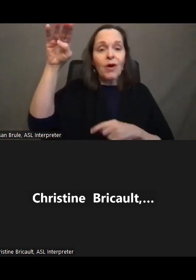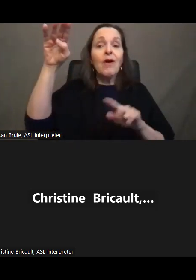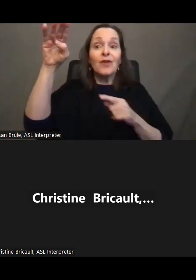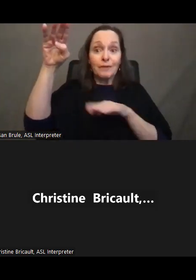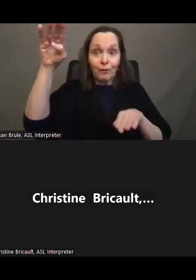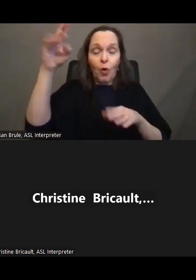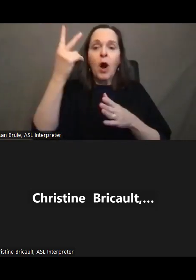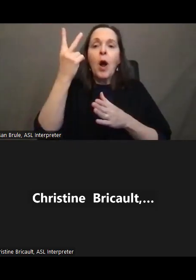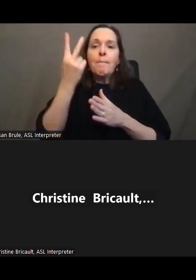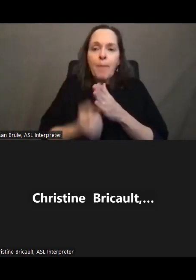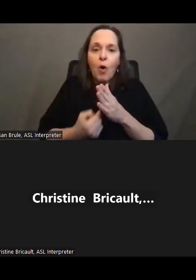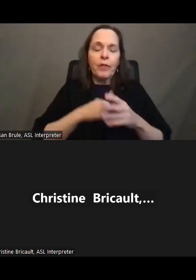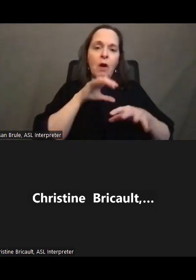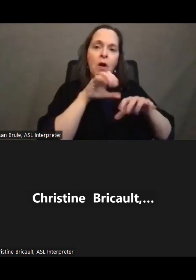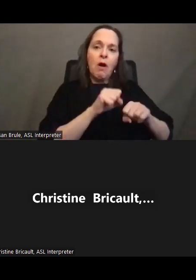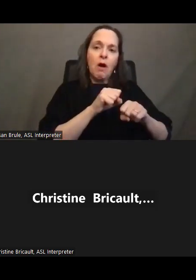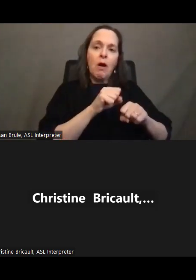In this scenario, we're talking about their website though.